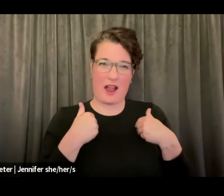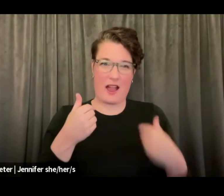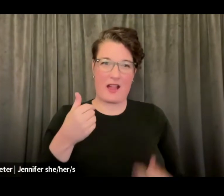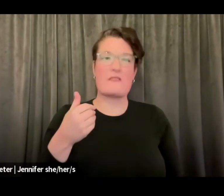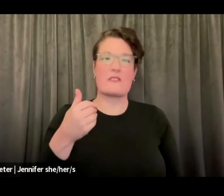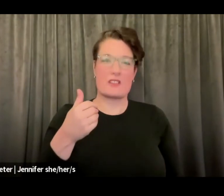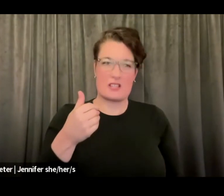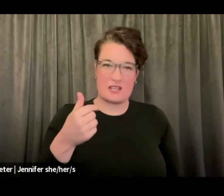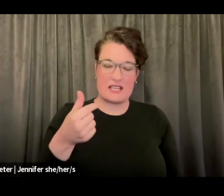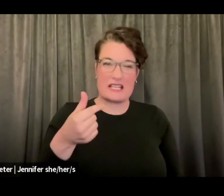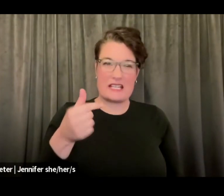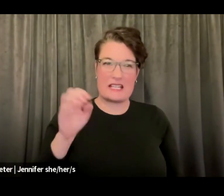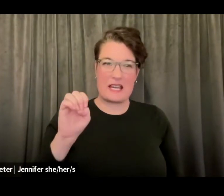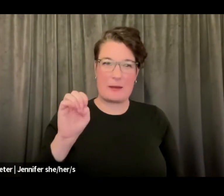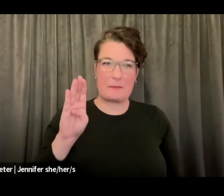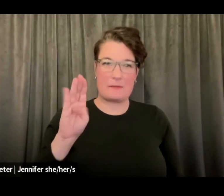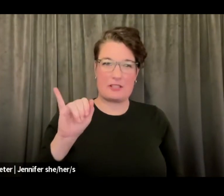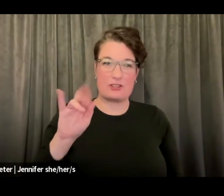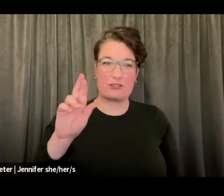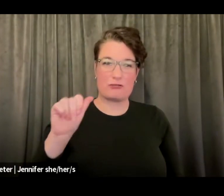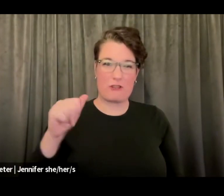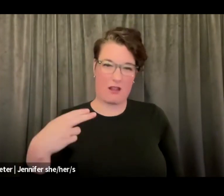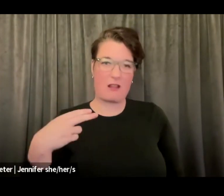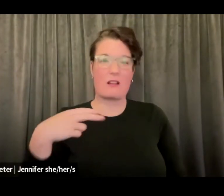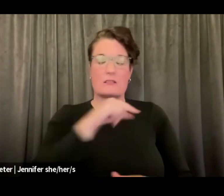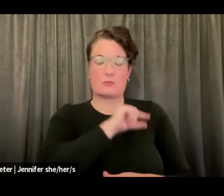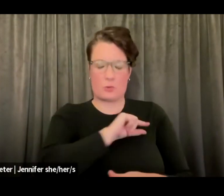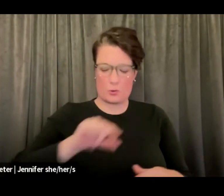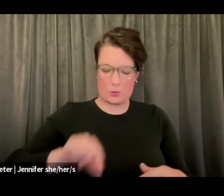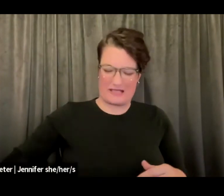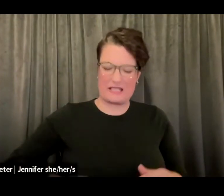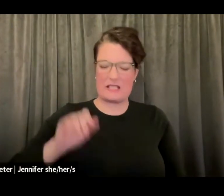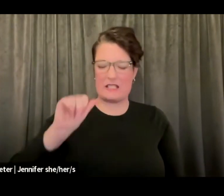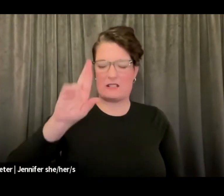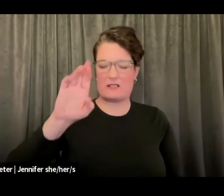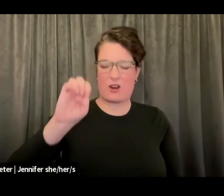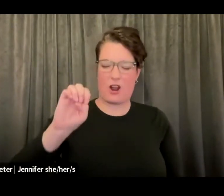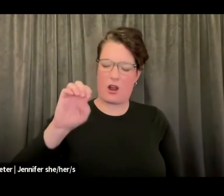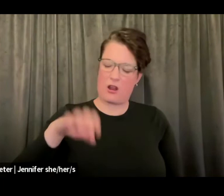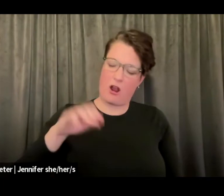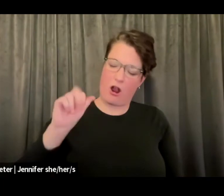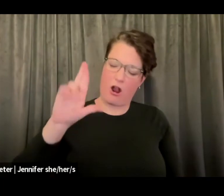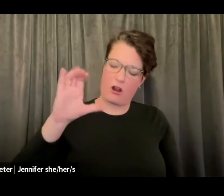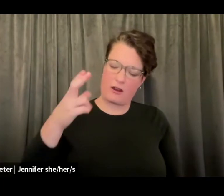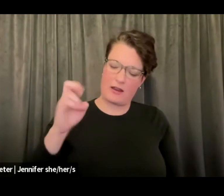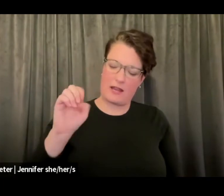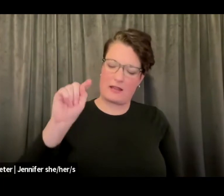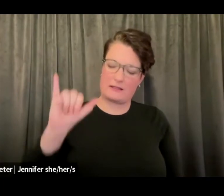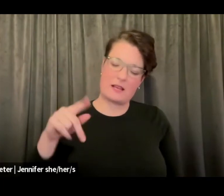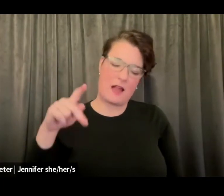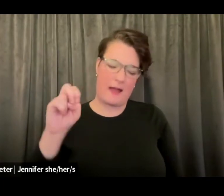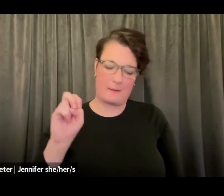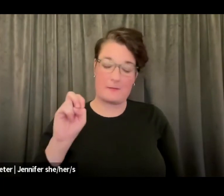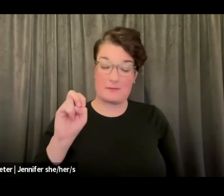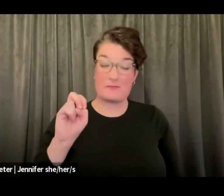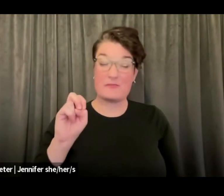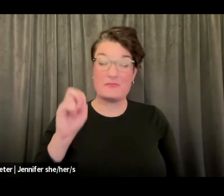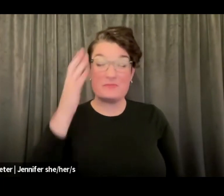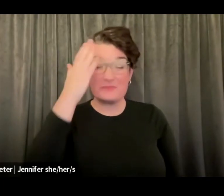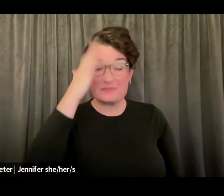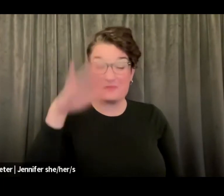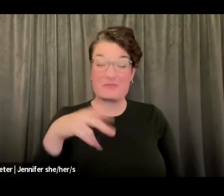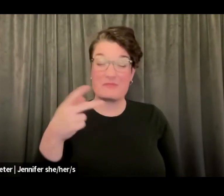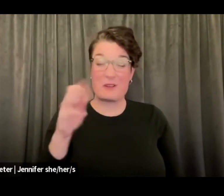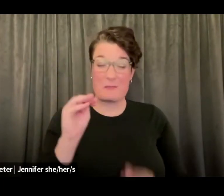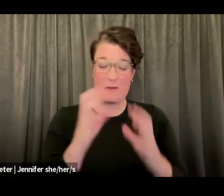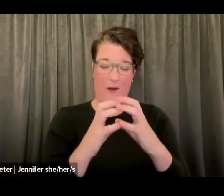The queen archetype and pomegranate with her crown is the queen.